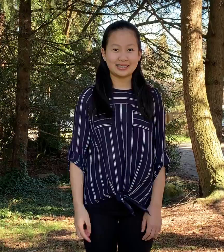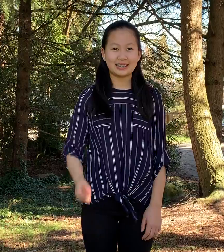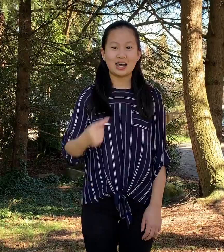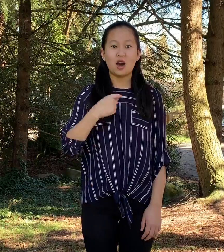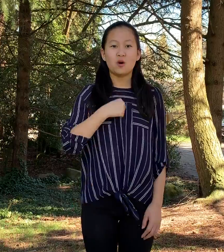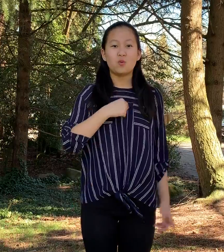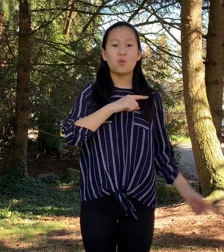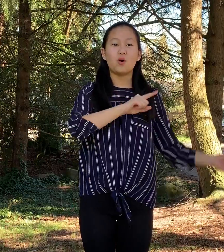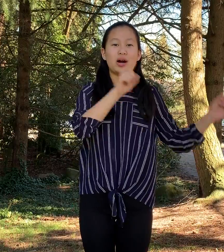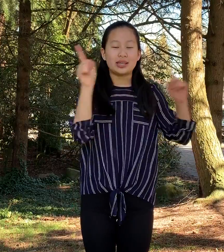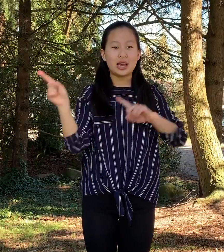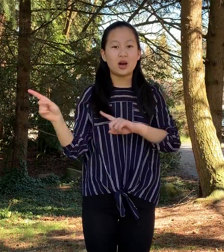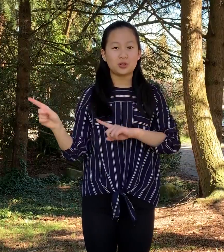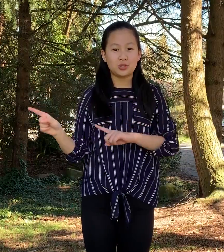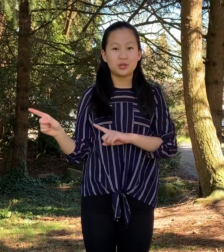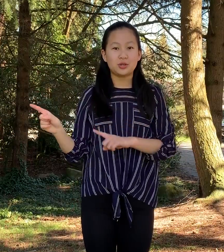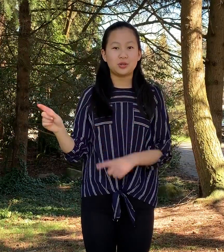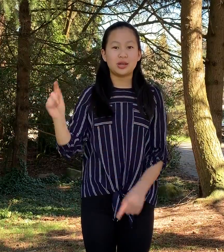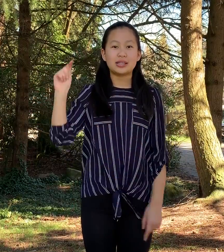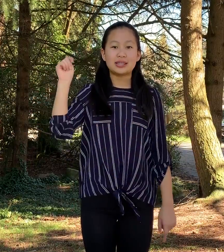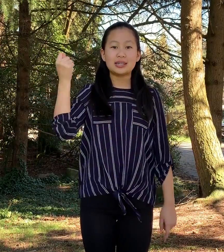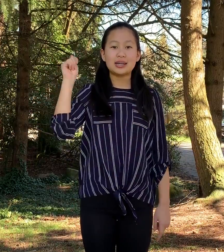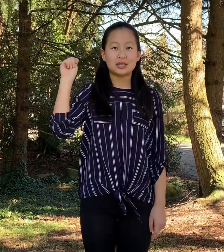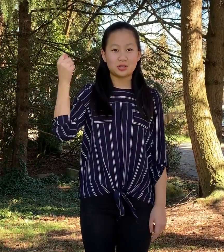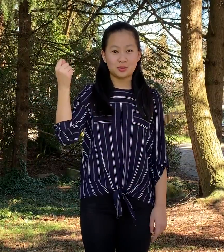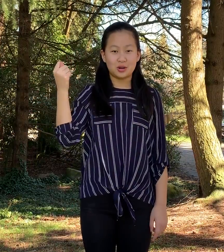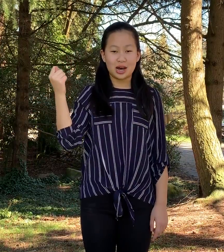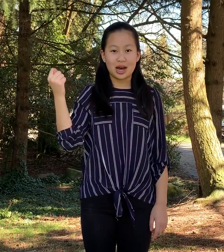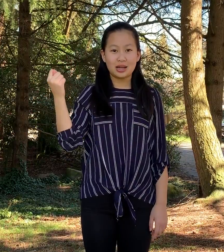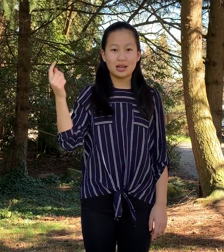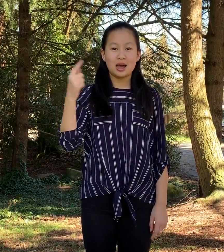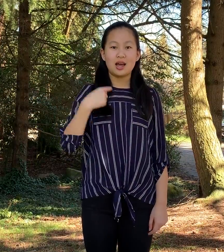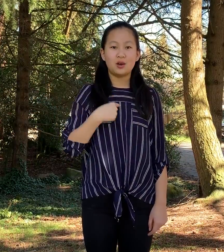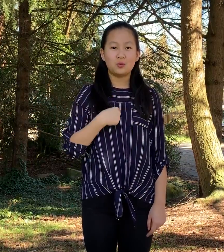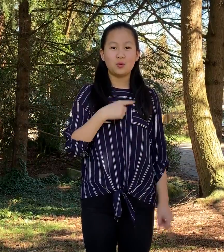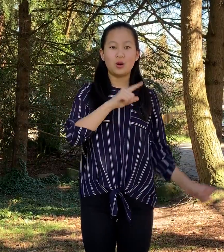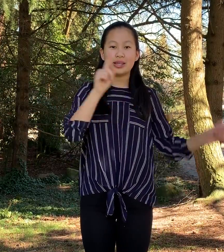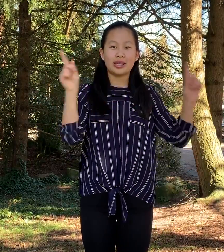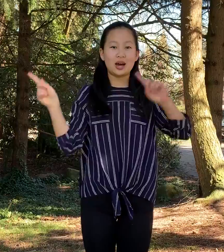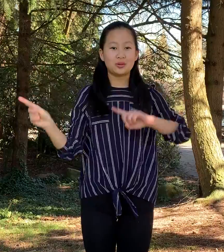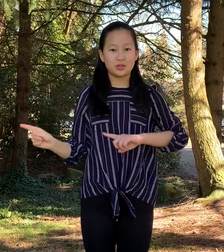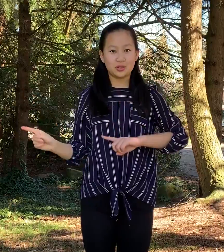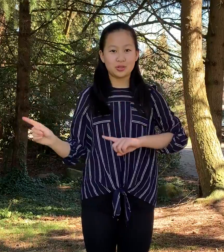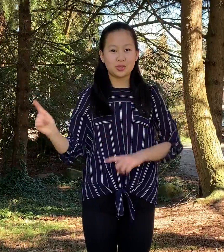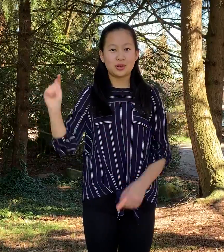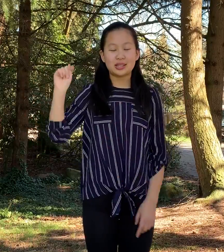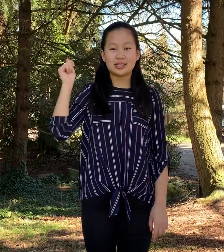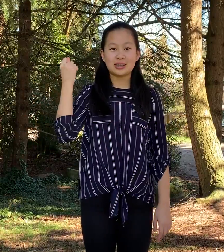wǒ yào qù 我要去 (I'm going) cè suǒ 厕所 (to the) bathroom. wǒ yào qù 我要去 (I'm going to)